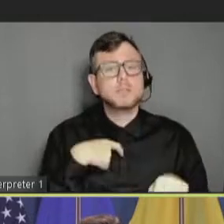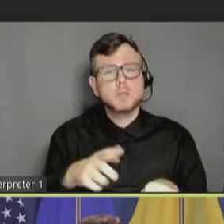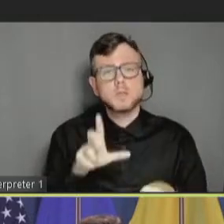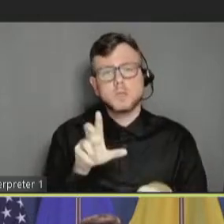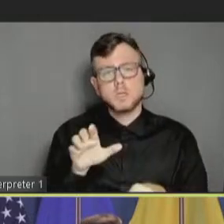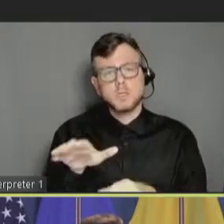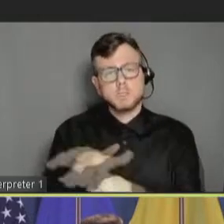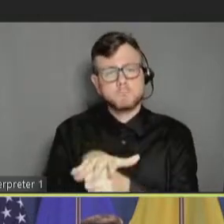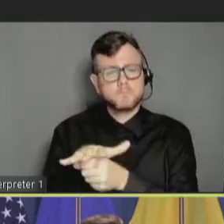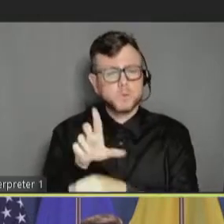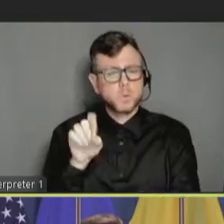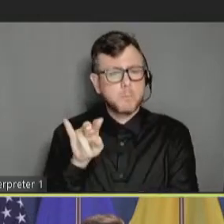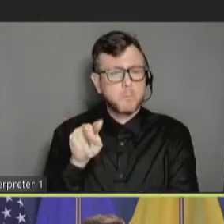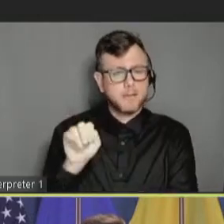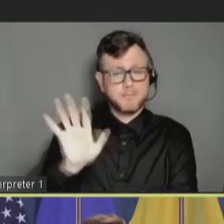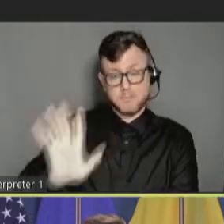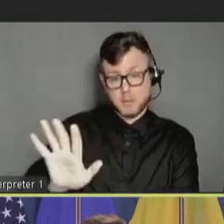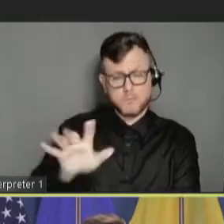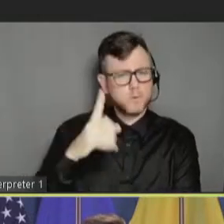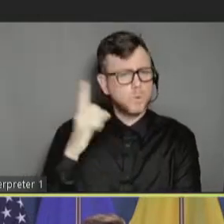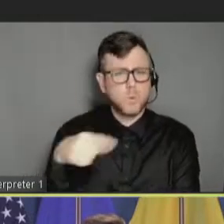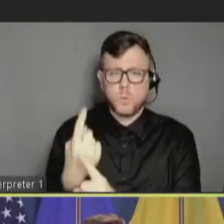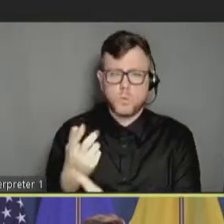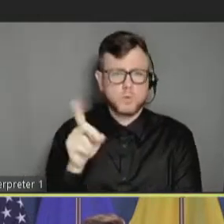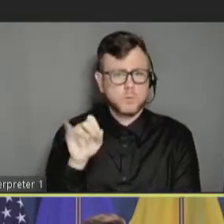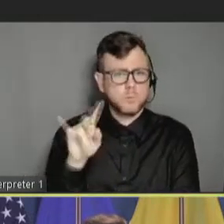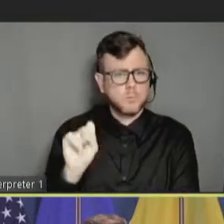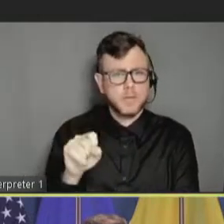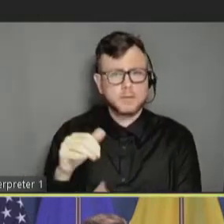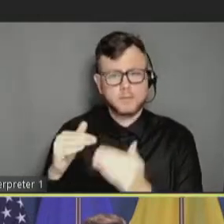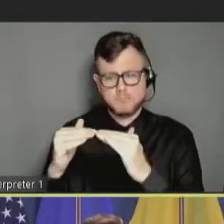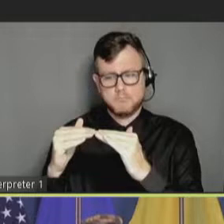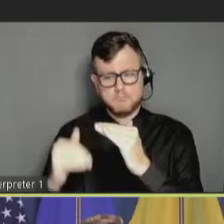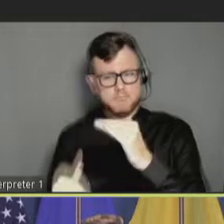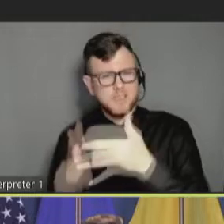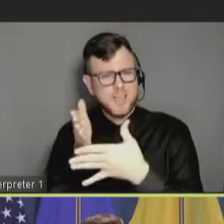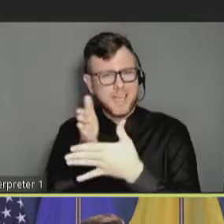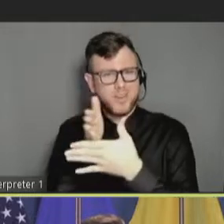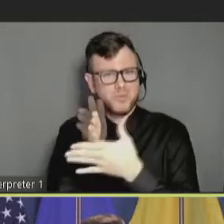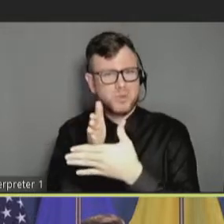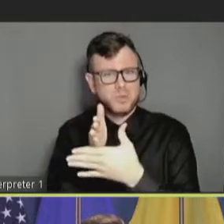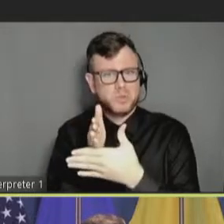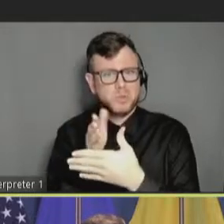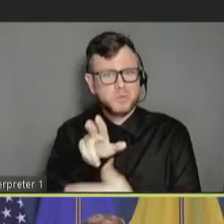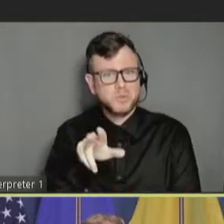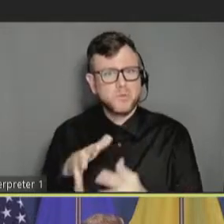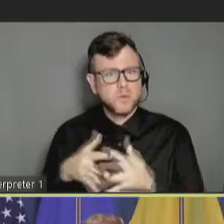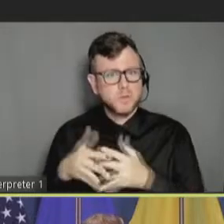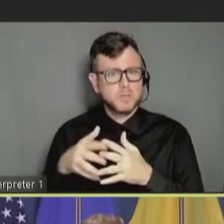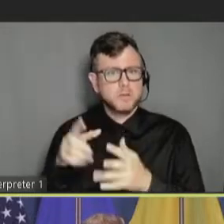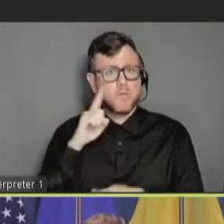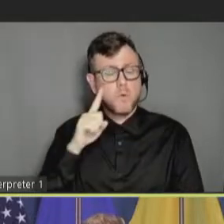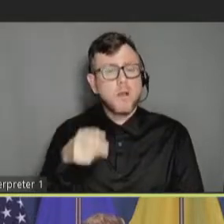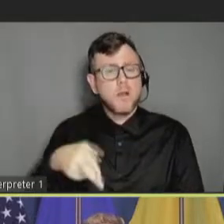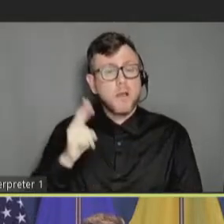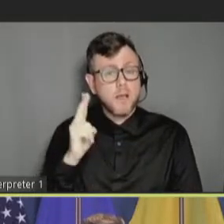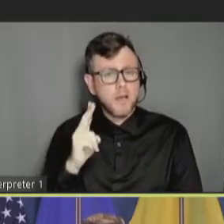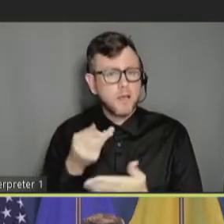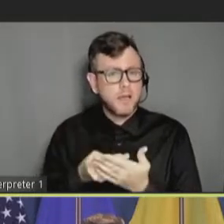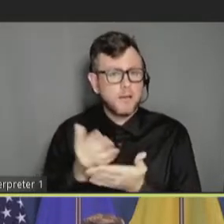only domain in which the U.S. performs below the average level for high income nations.